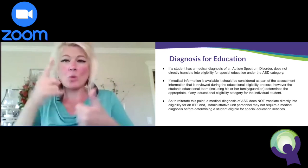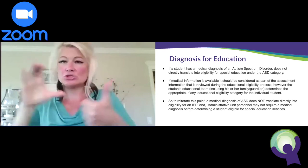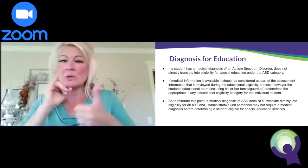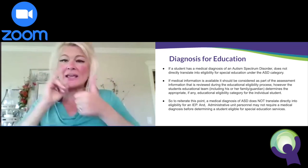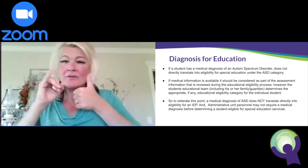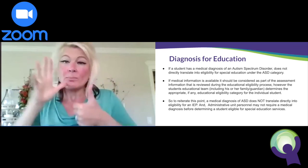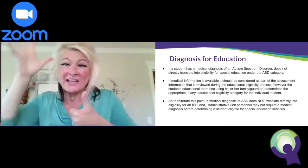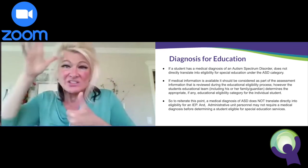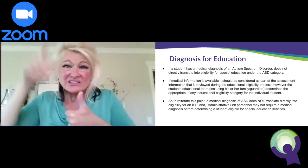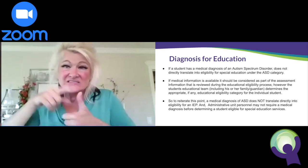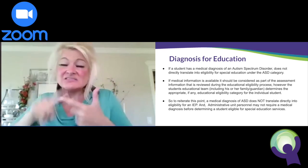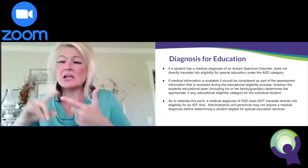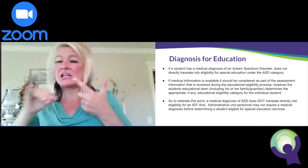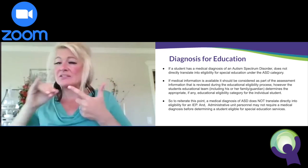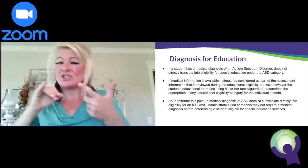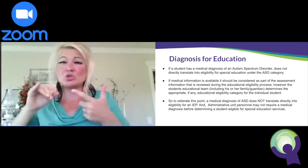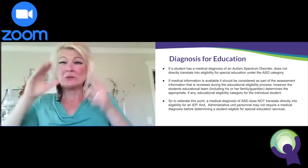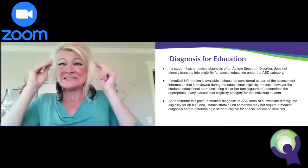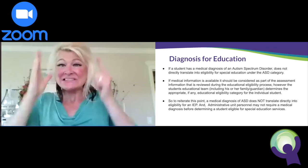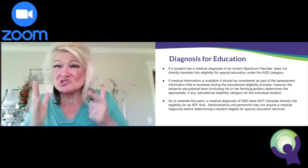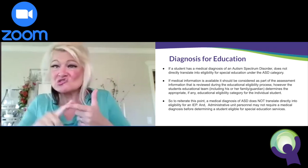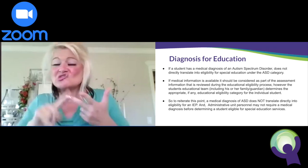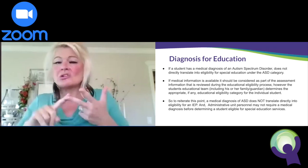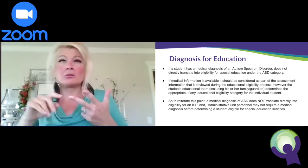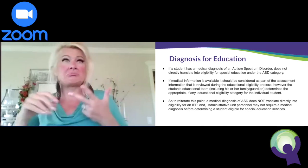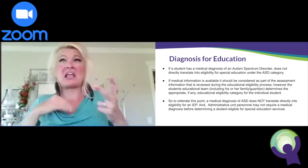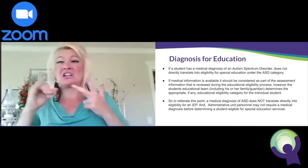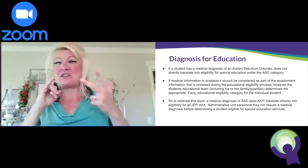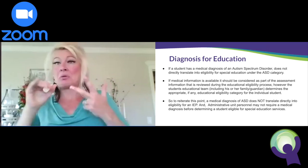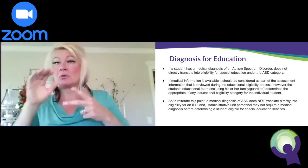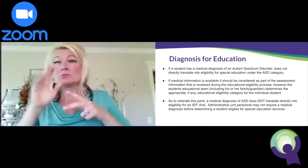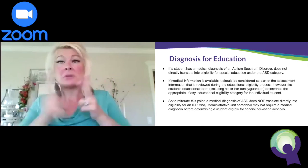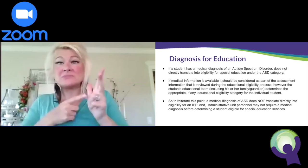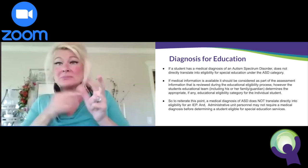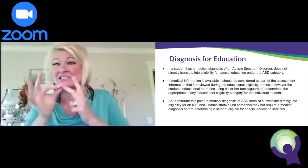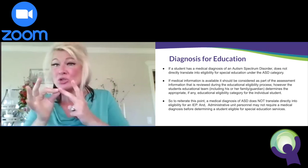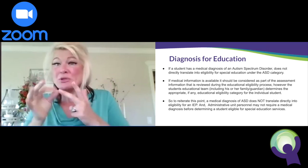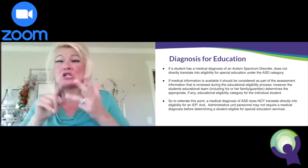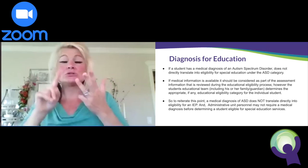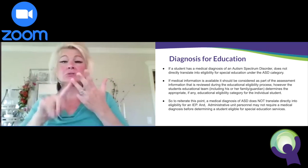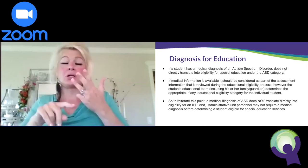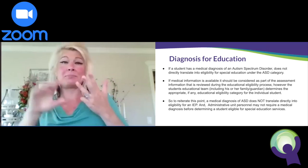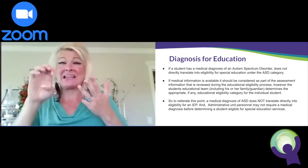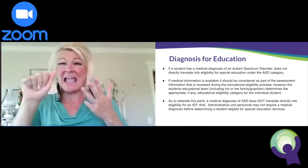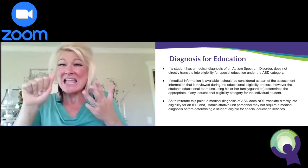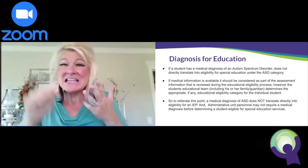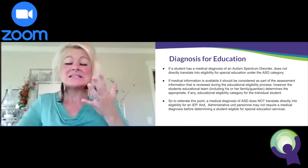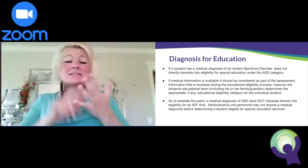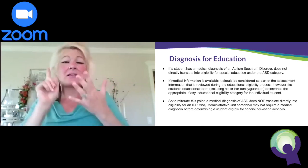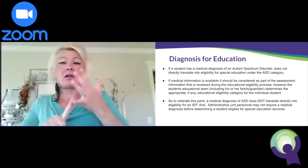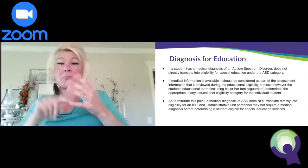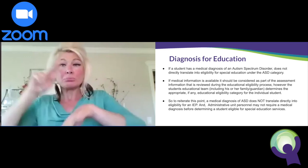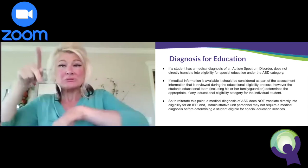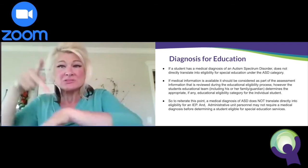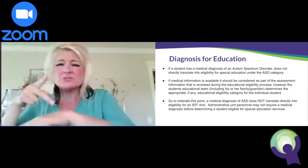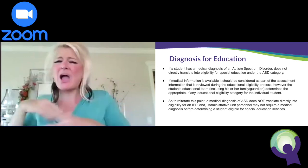meet with having deafness. Interviewing them, sometimes, I have to